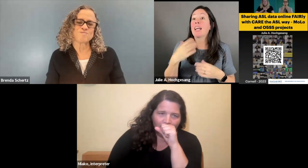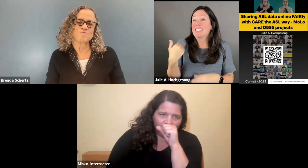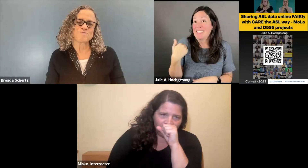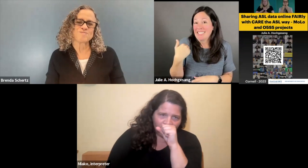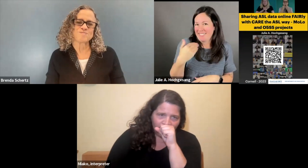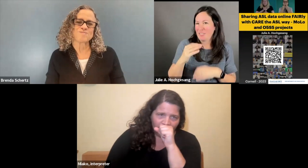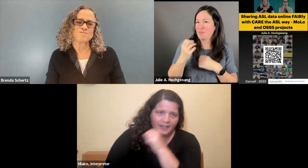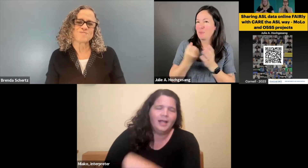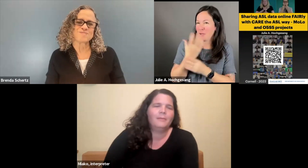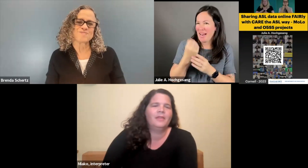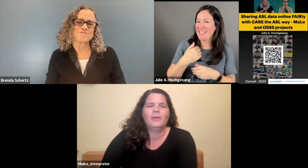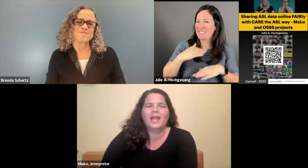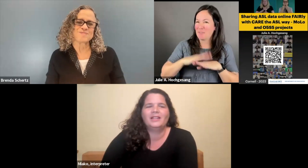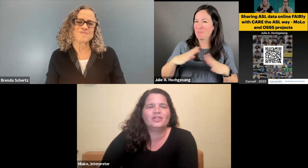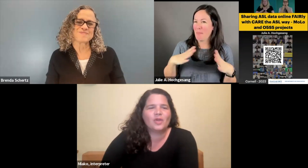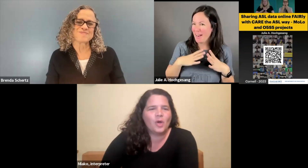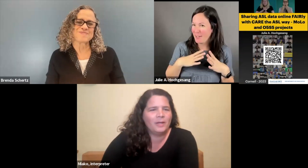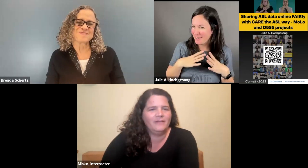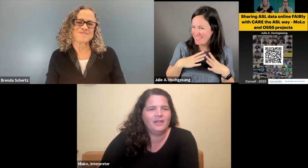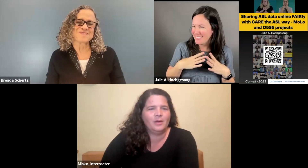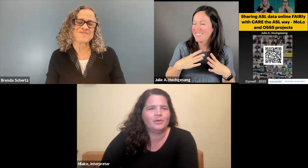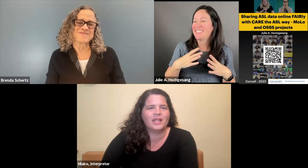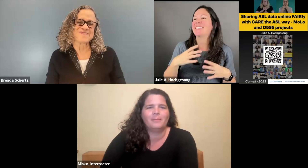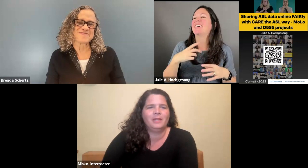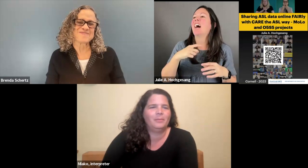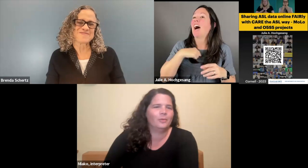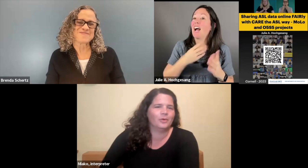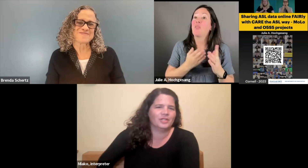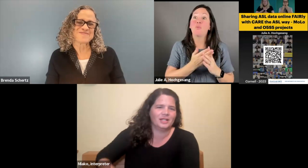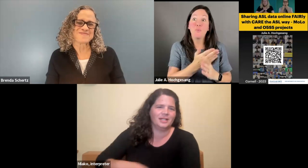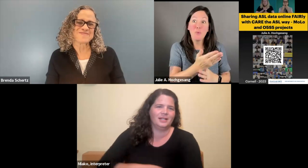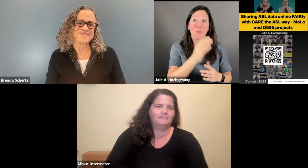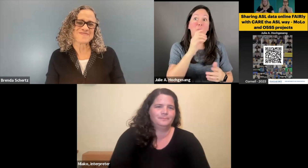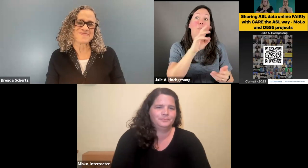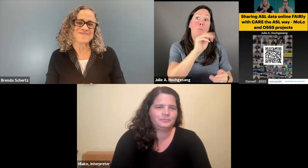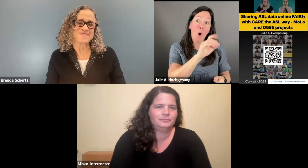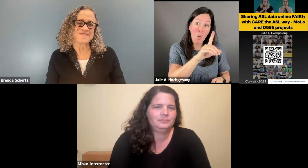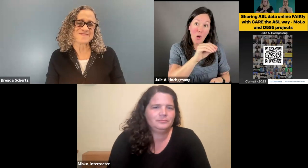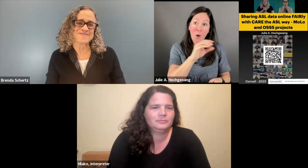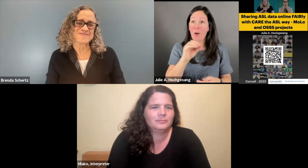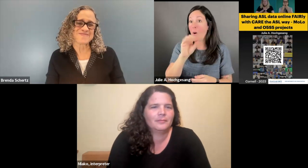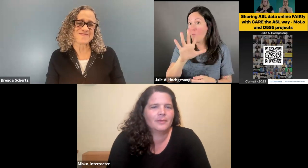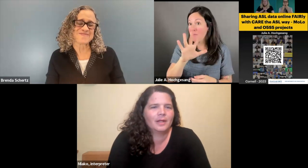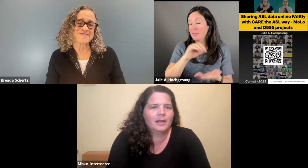way but then we had so many videos that people were sent